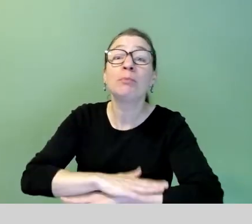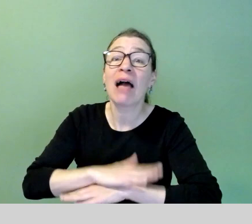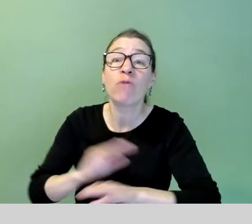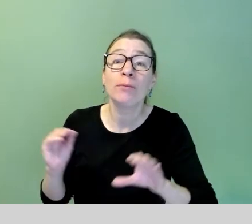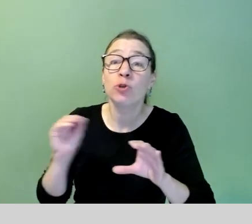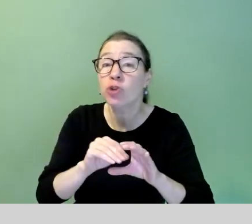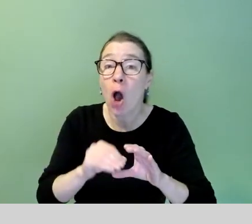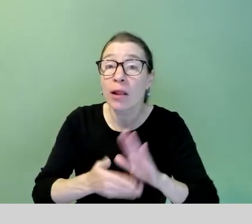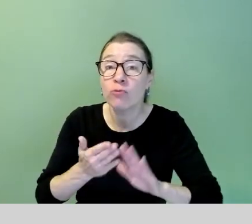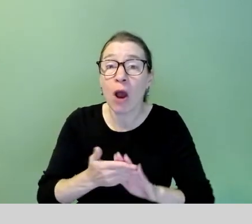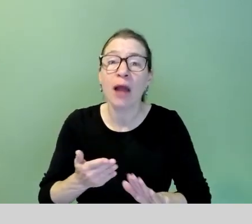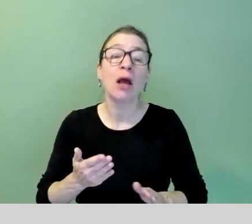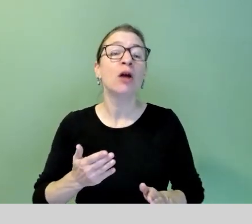So I'm going to set that check mark.